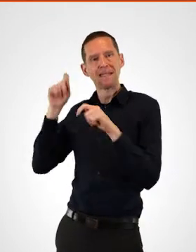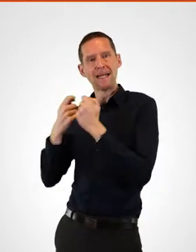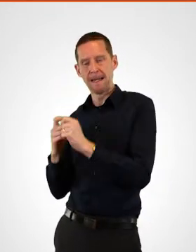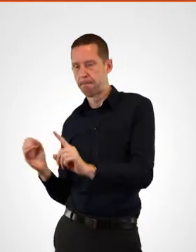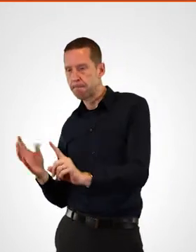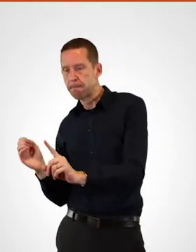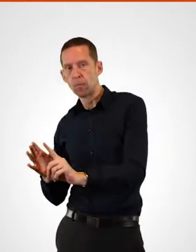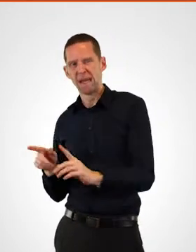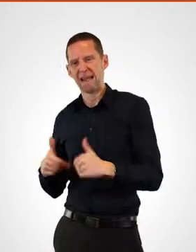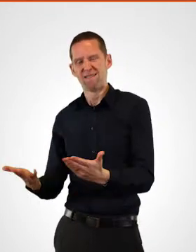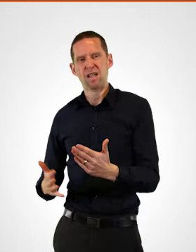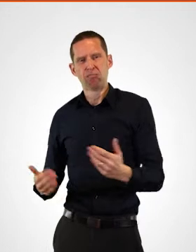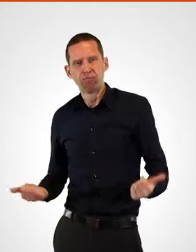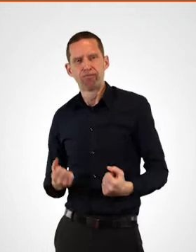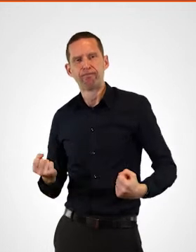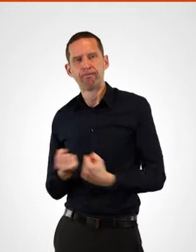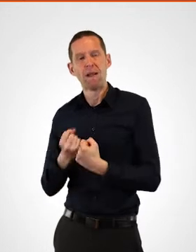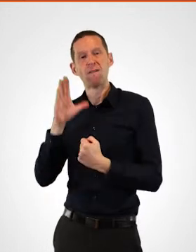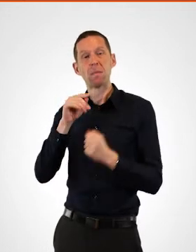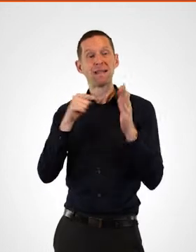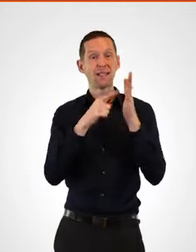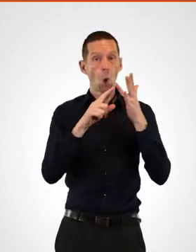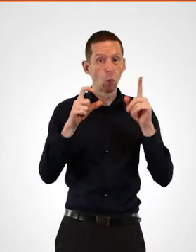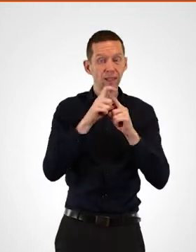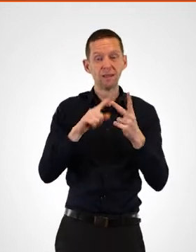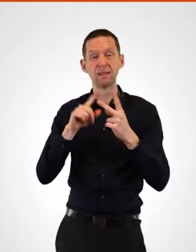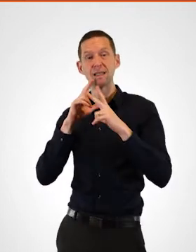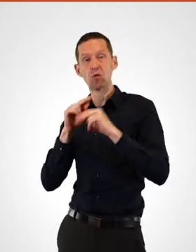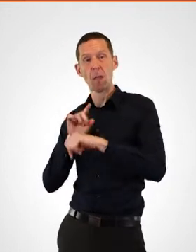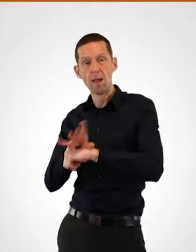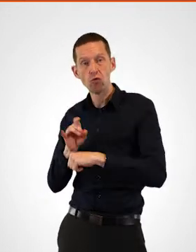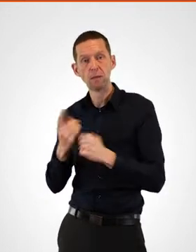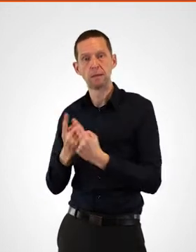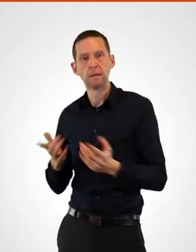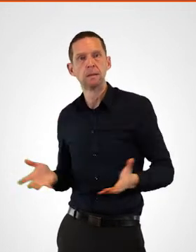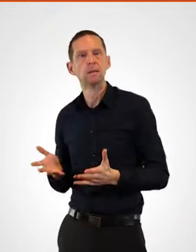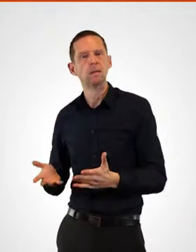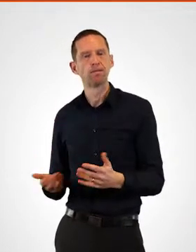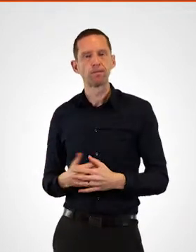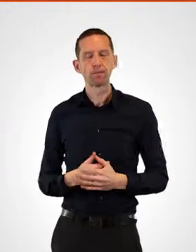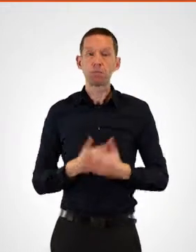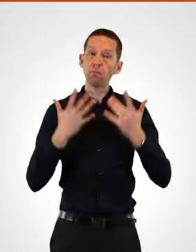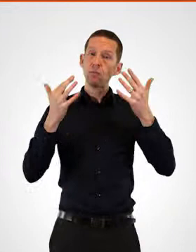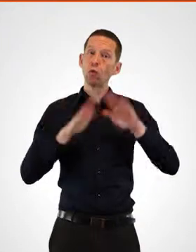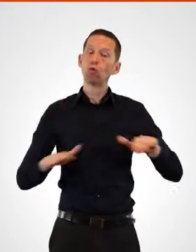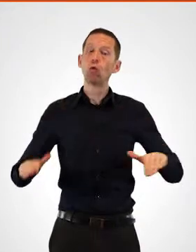who probably are getting optimal support from teachers of the deaf and speech and language therapists. Many children with cochlear implants